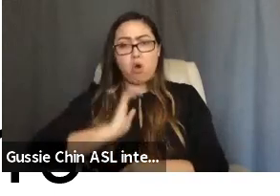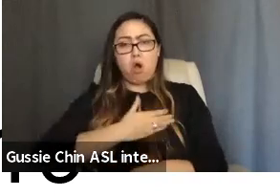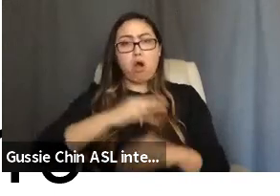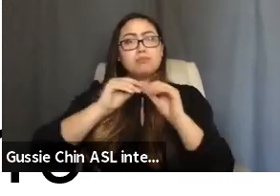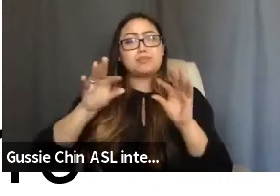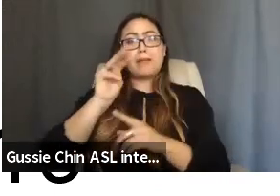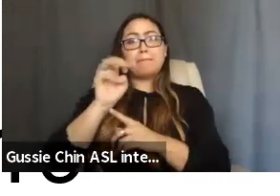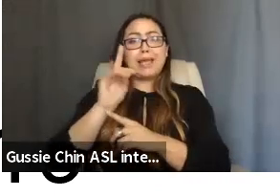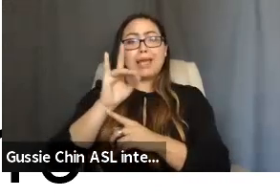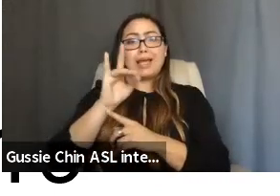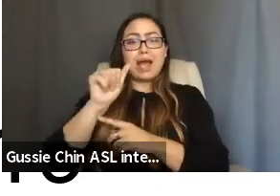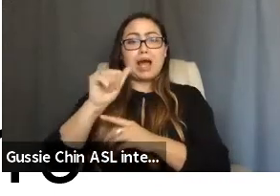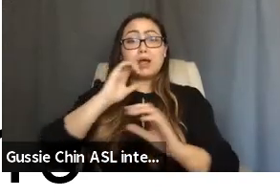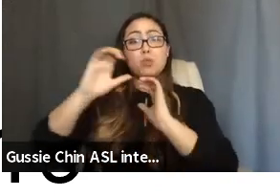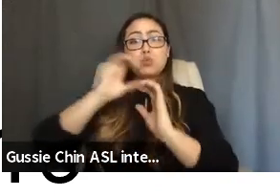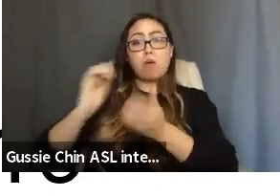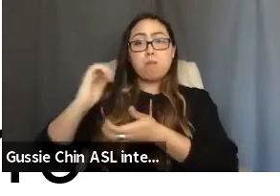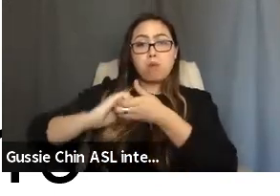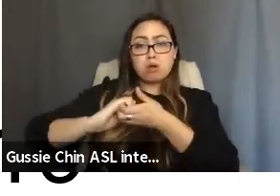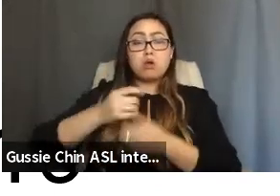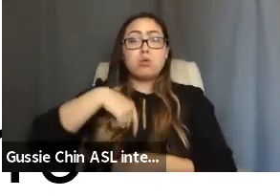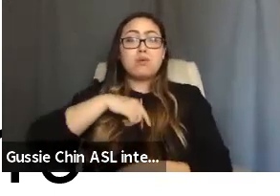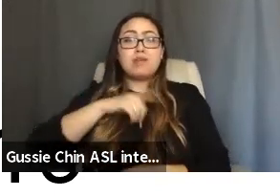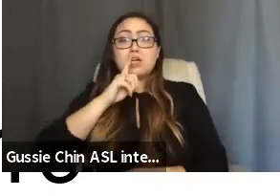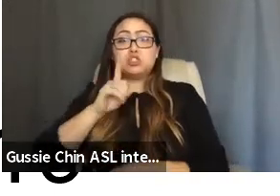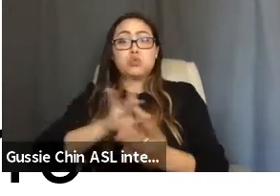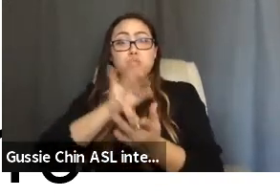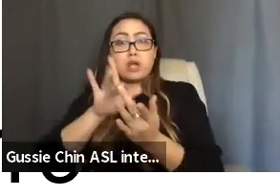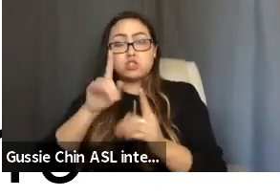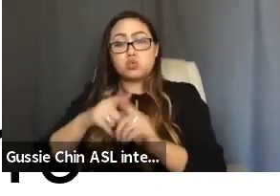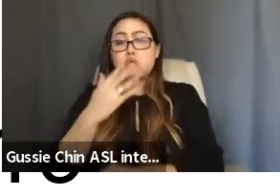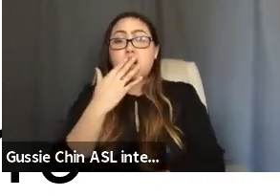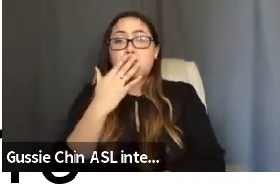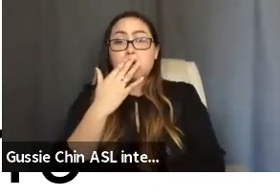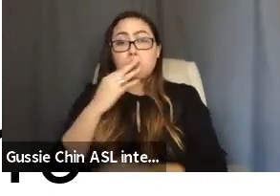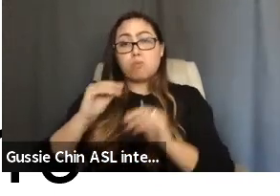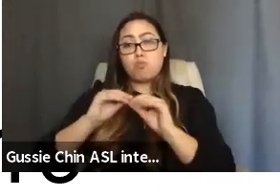broadcasters association so that we can start building some media communication response teams.